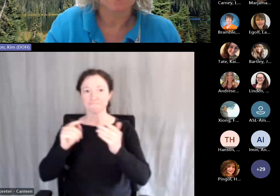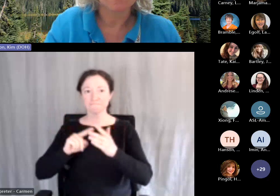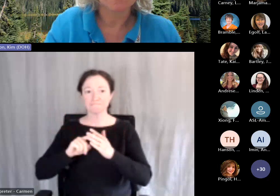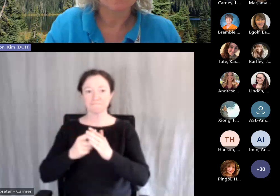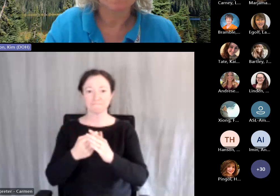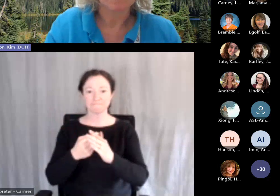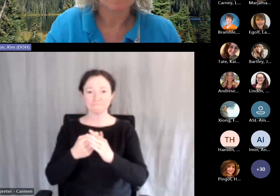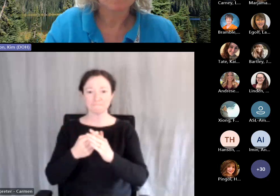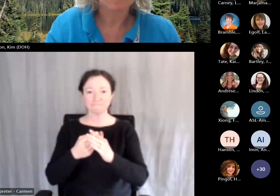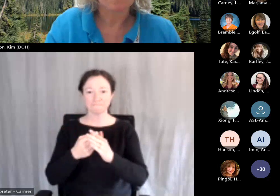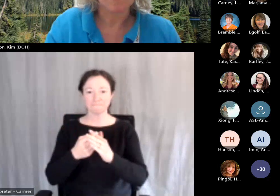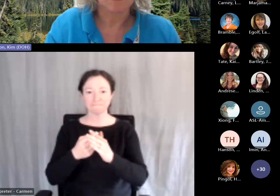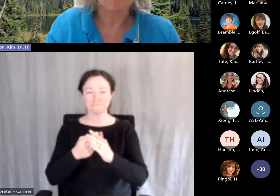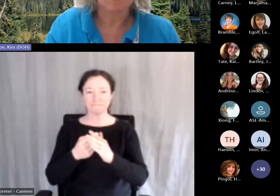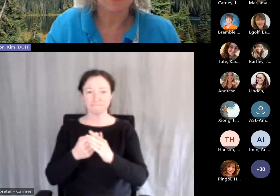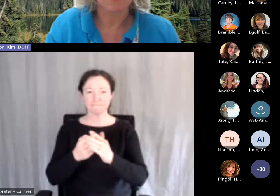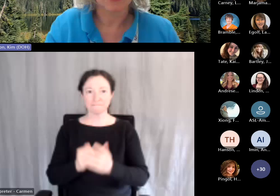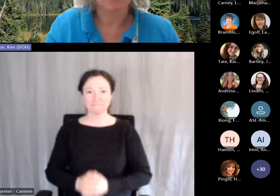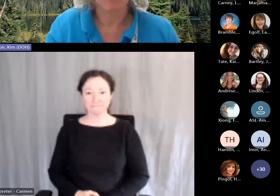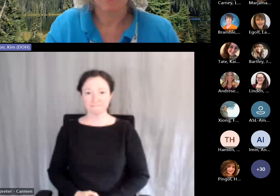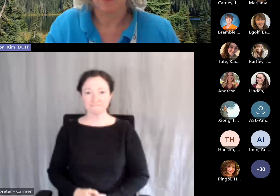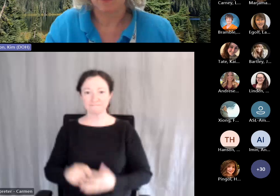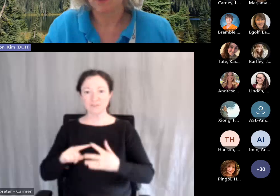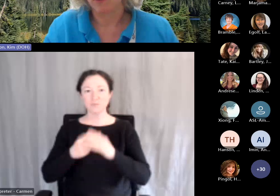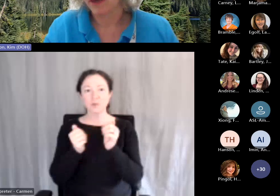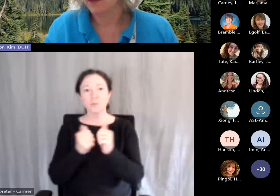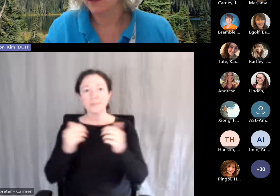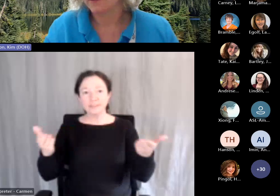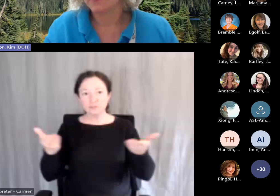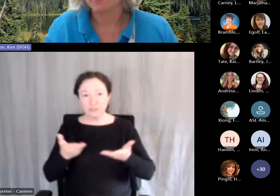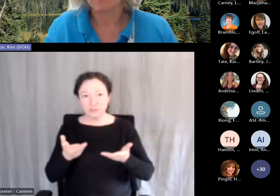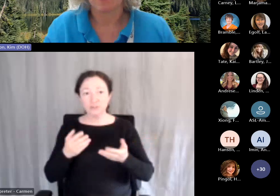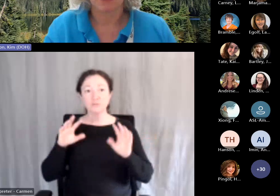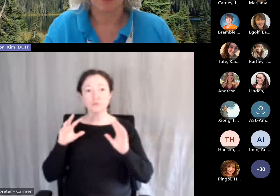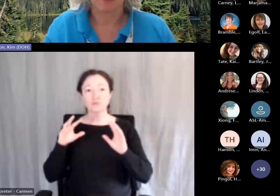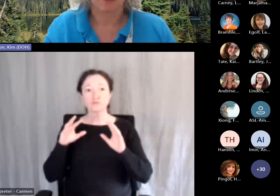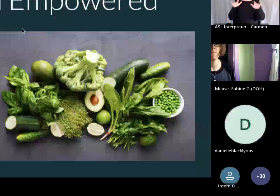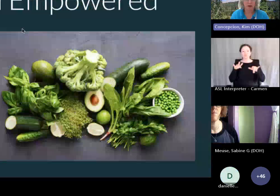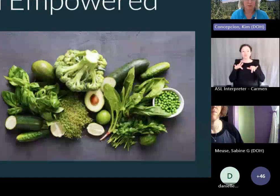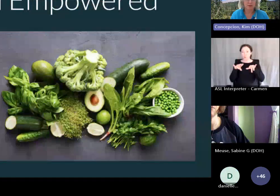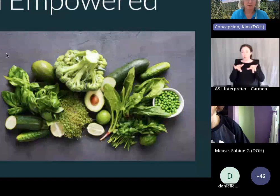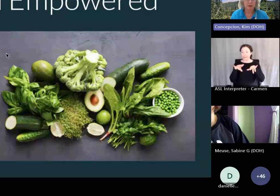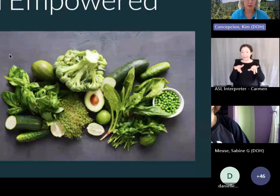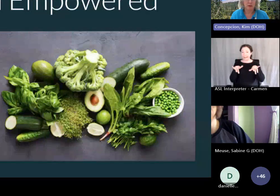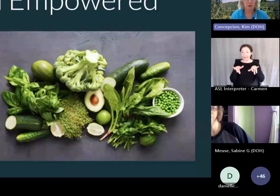I will start with the introduction. We are recording this webinar as we speak.